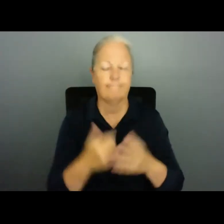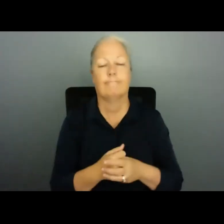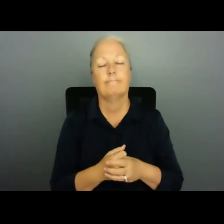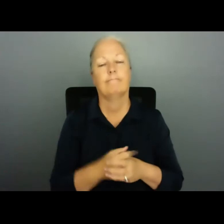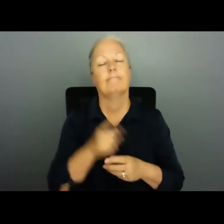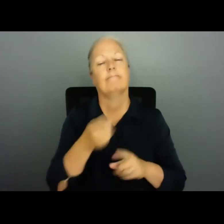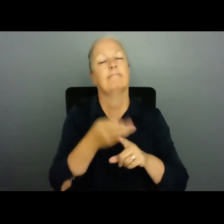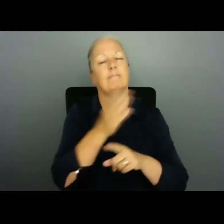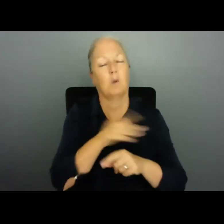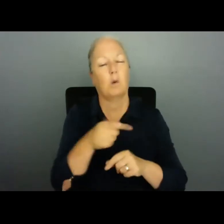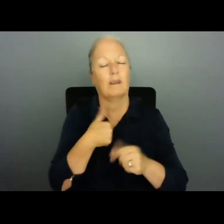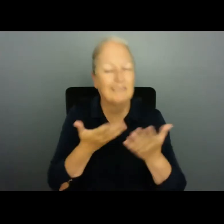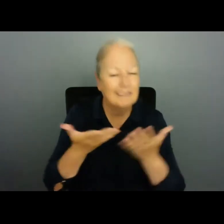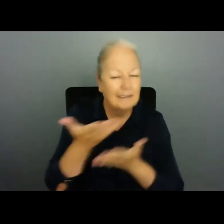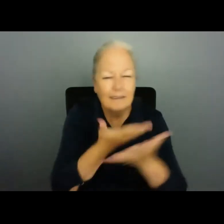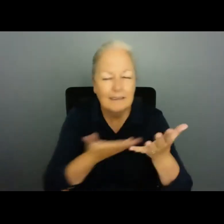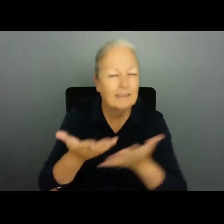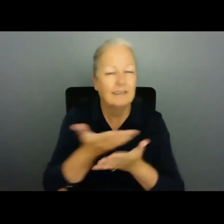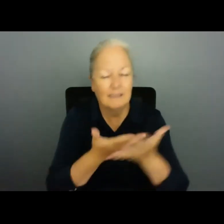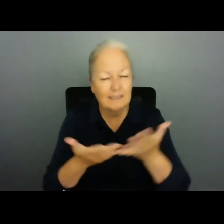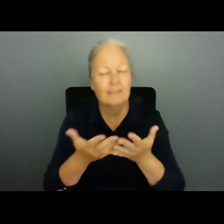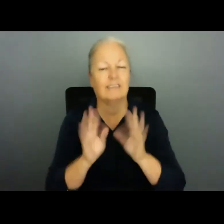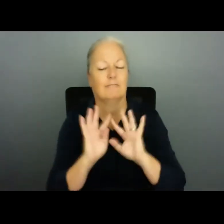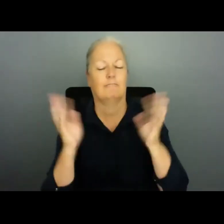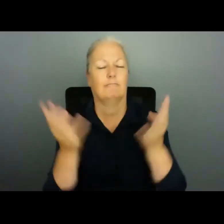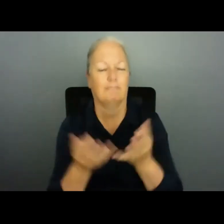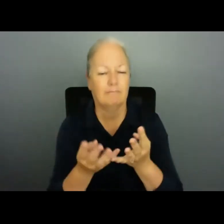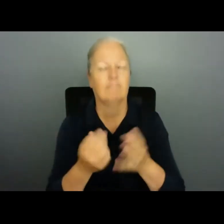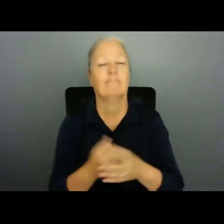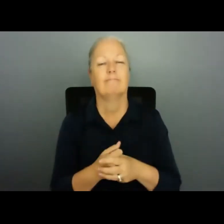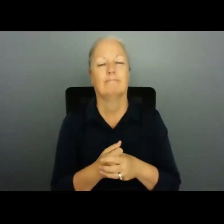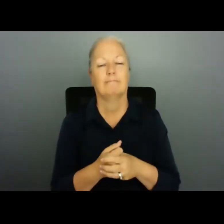was circulated to ask about the prominent teams youth with disabilities would like to discuss